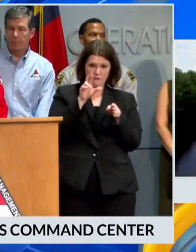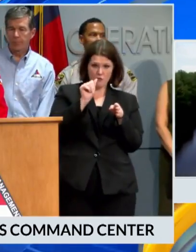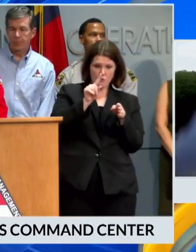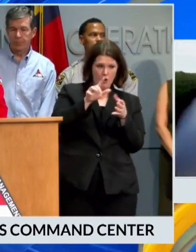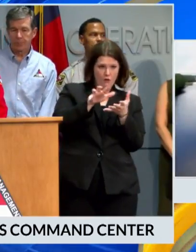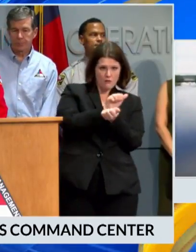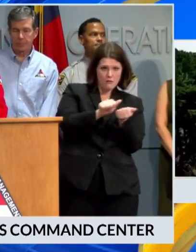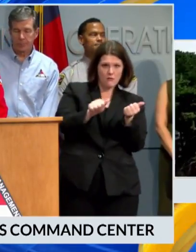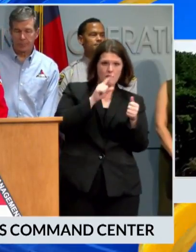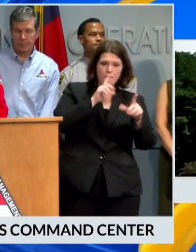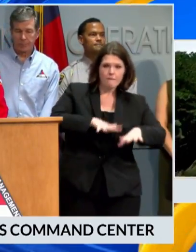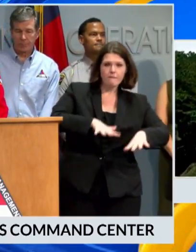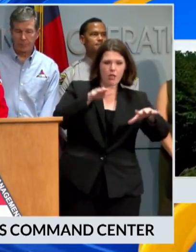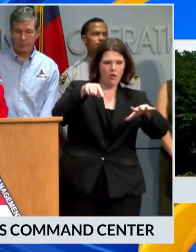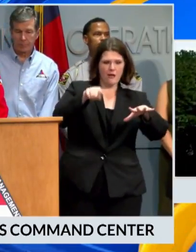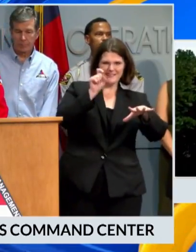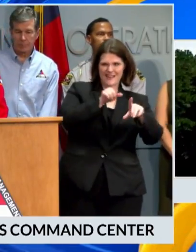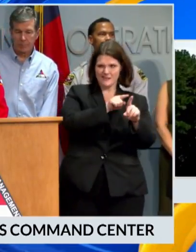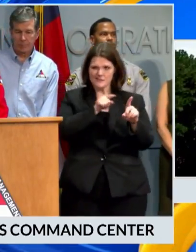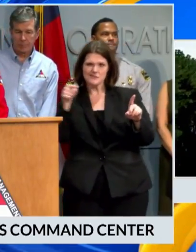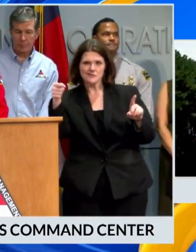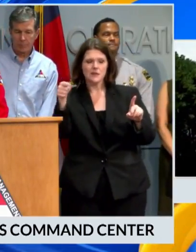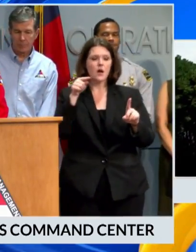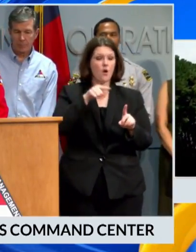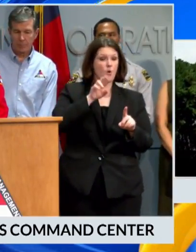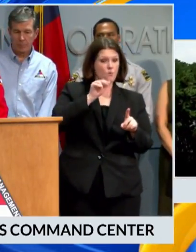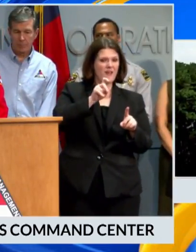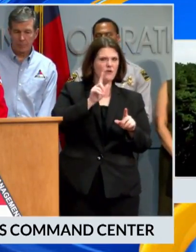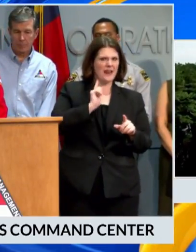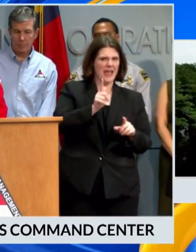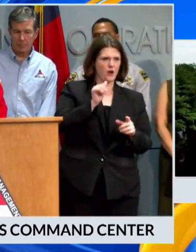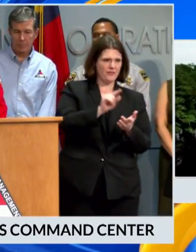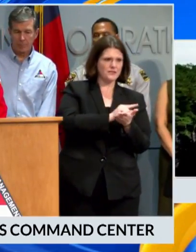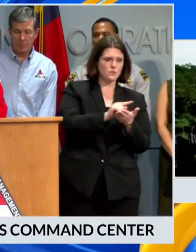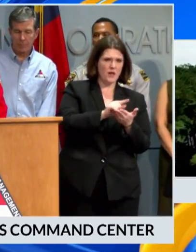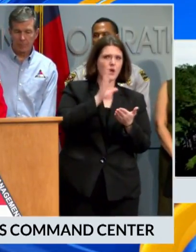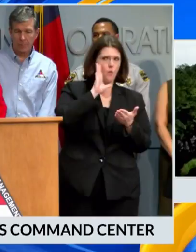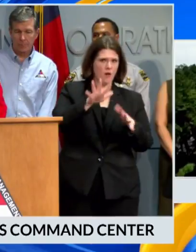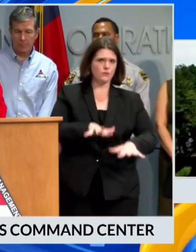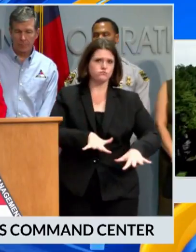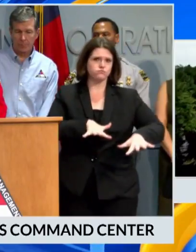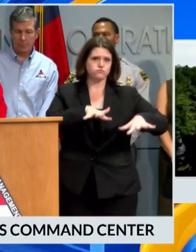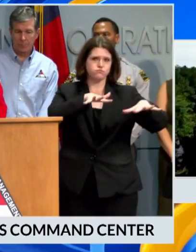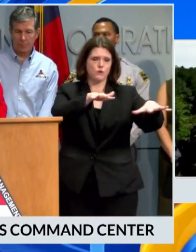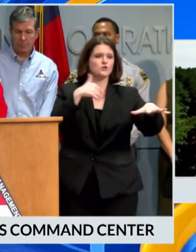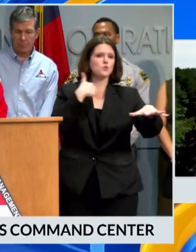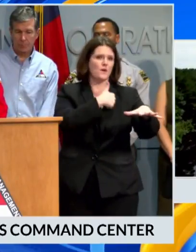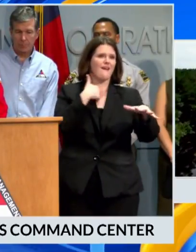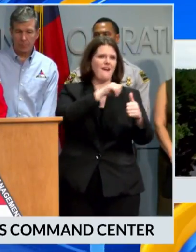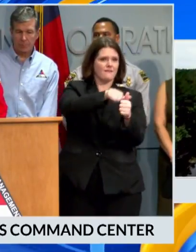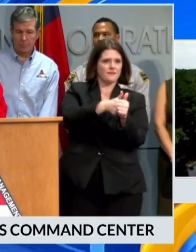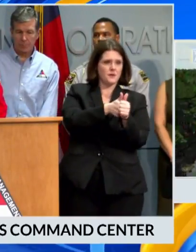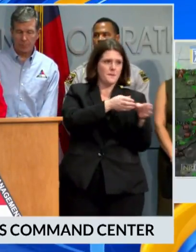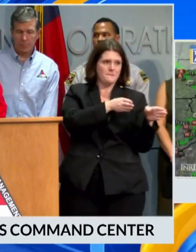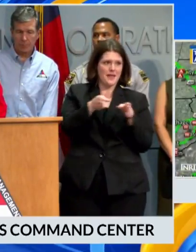THEN WE ARE ALSO WORKING SINCE SUNDAY, CONTINGENCY PLANS IN CASE OUR ROUTES, DUE TO THE